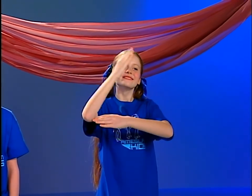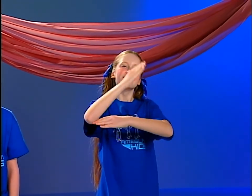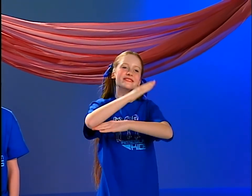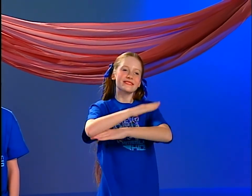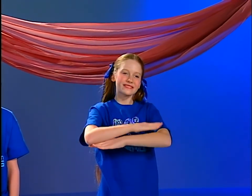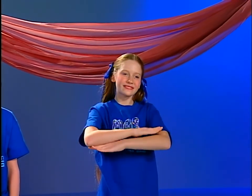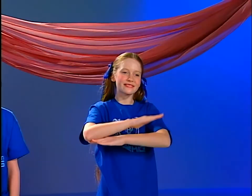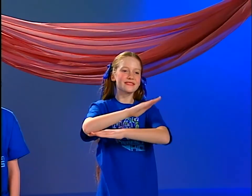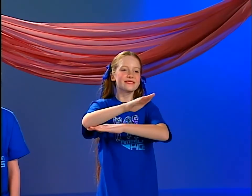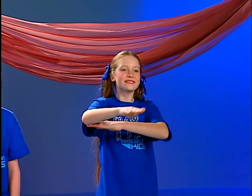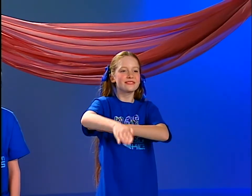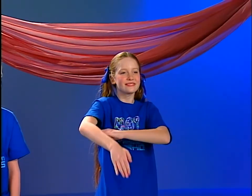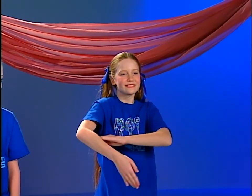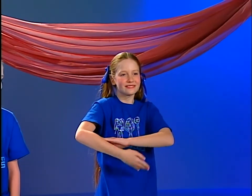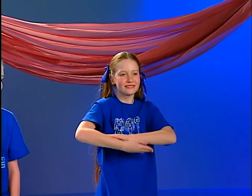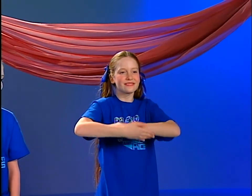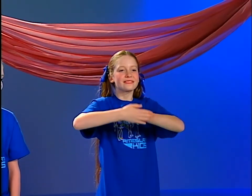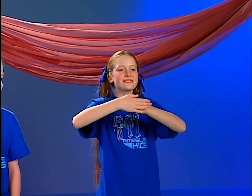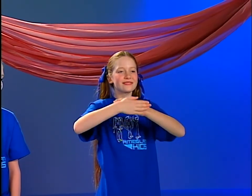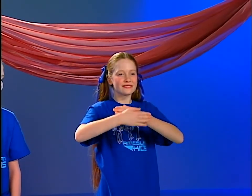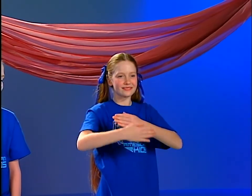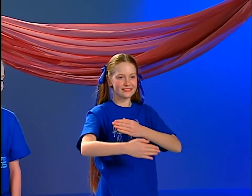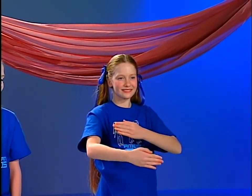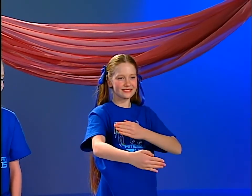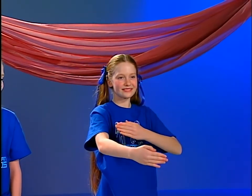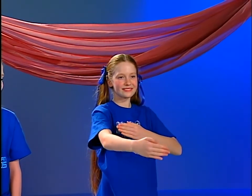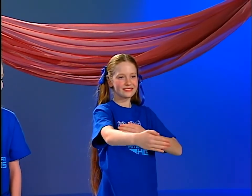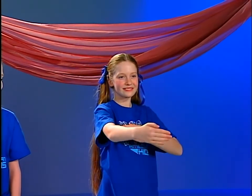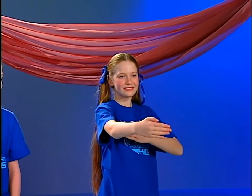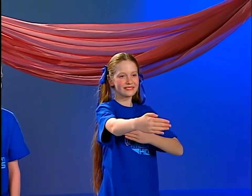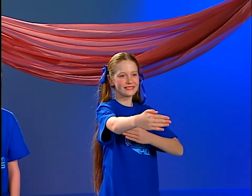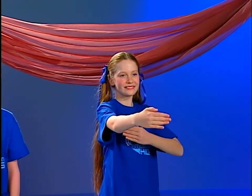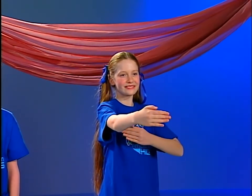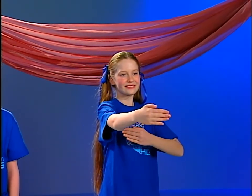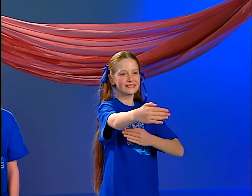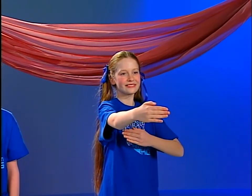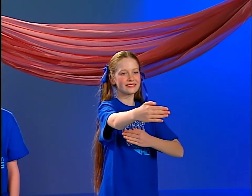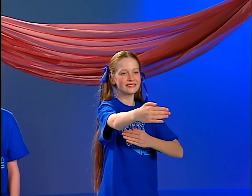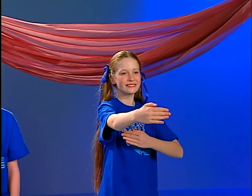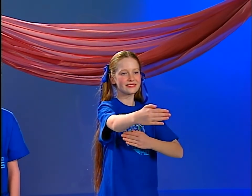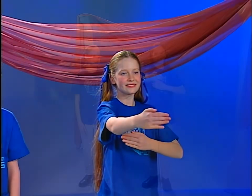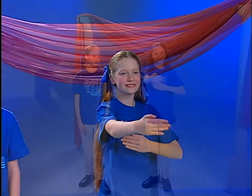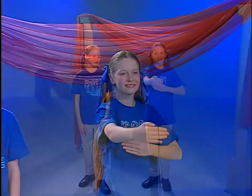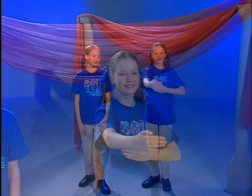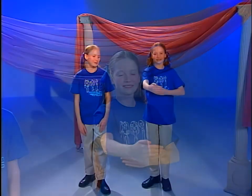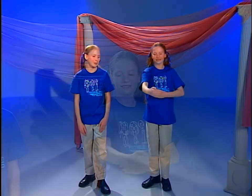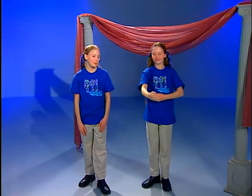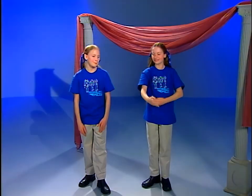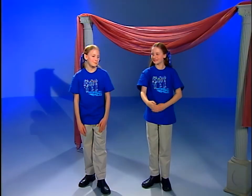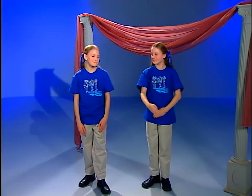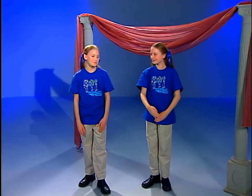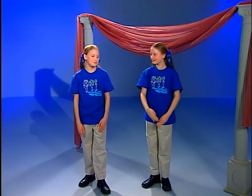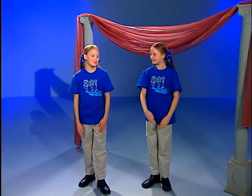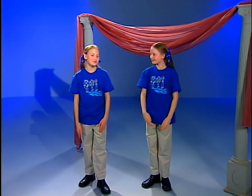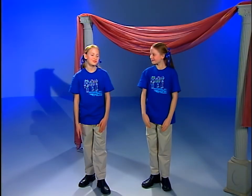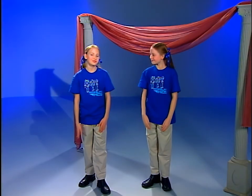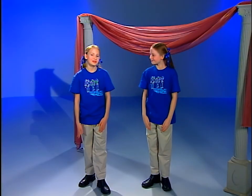WERE REALLY HUSBAND AND WIFE, NOT BROTHER AND SISTER, AND HE KNEW THAT'S WHY THE LORD MADE THEM ALL SICK.